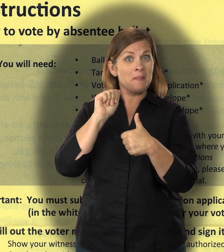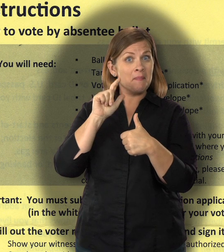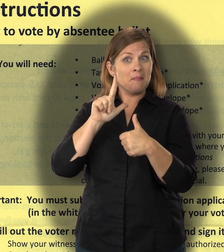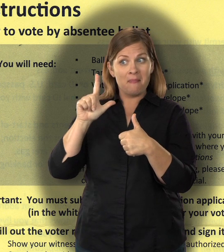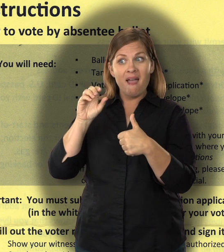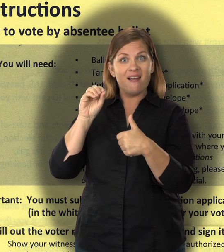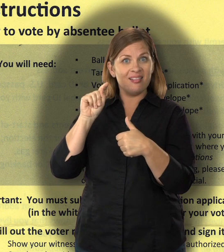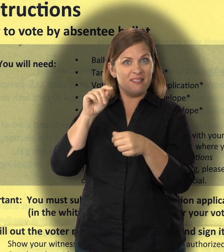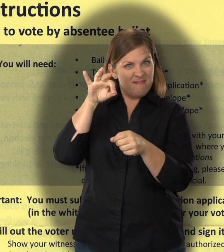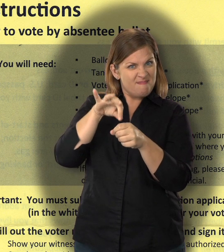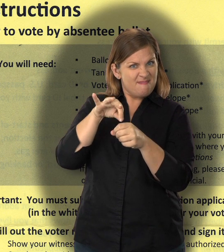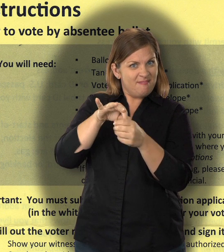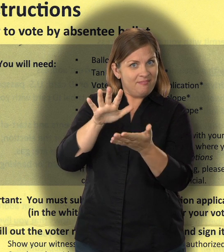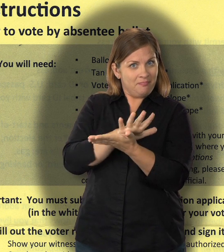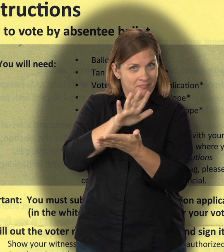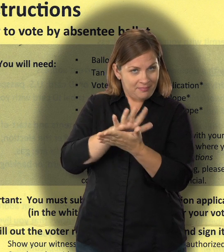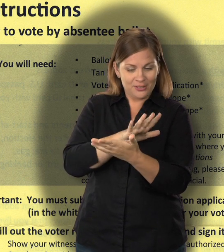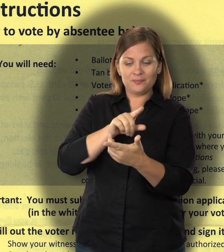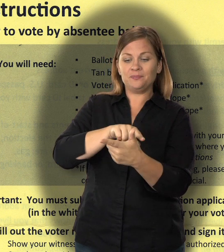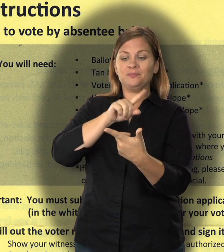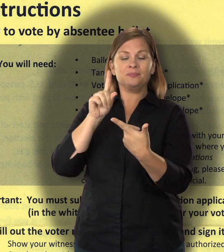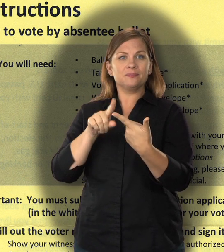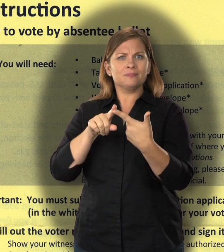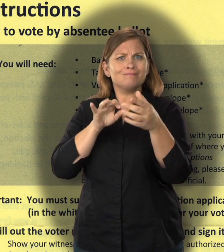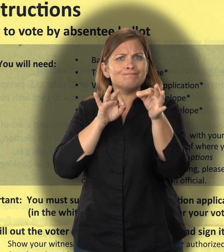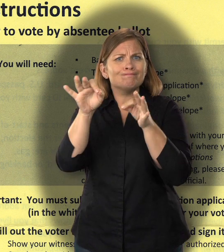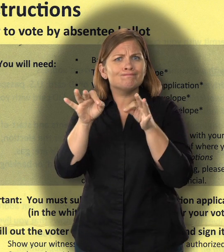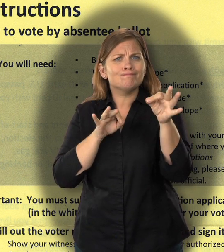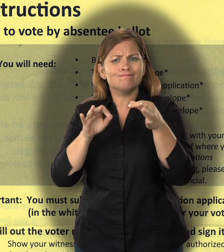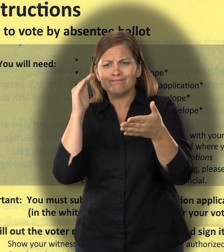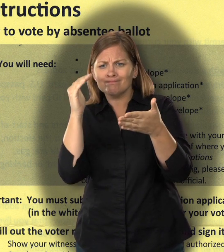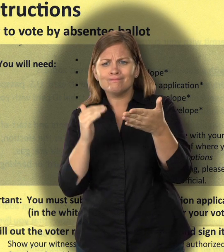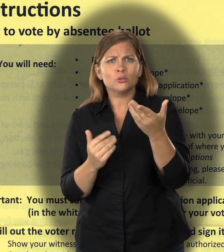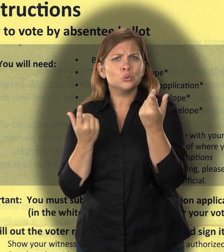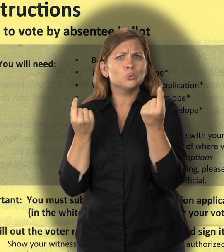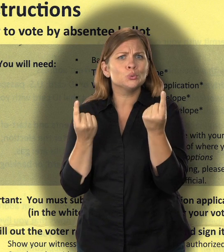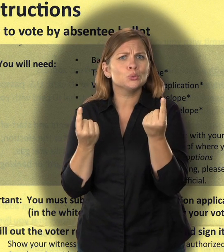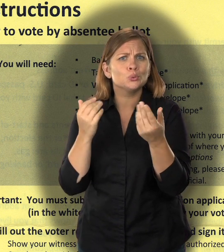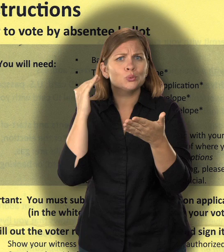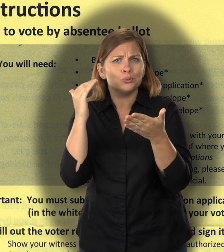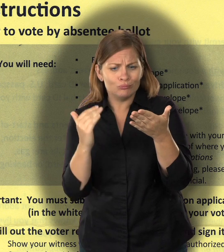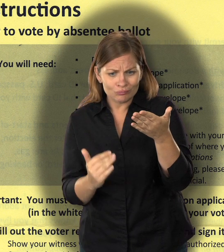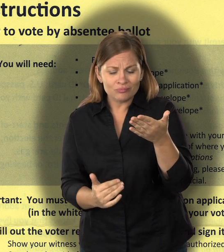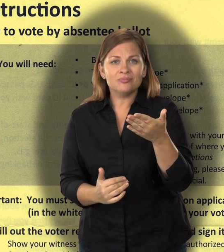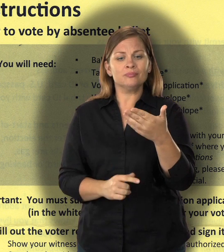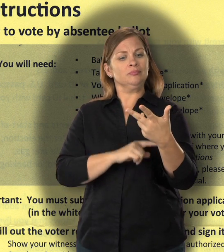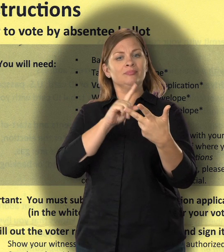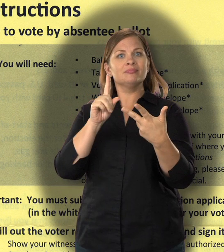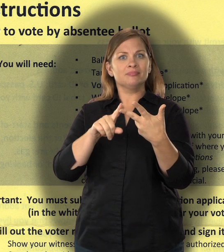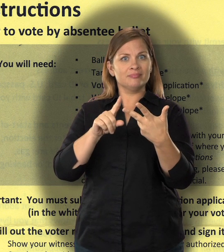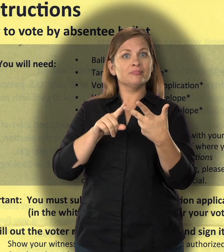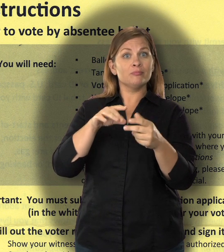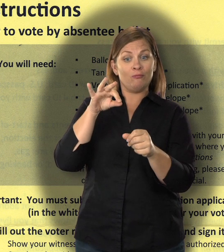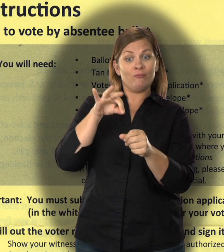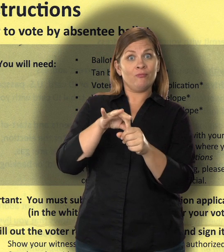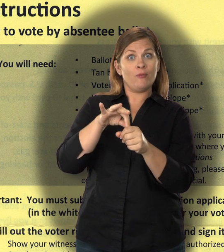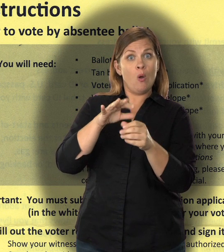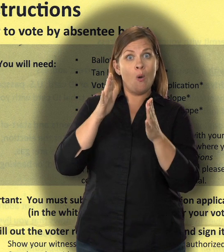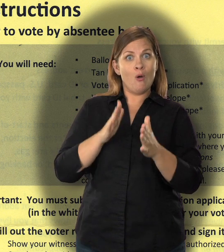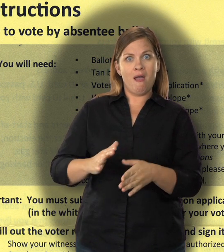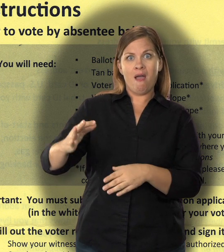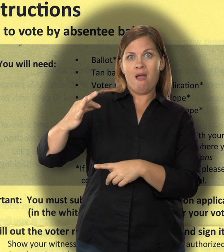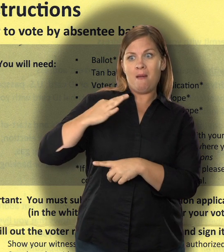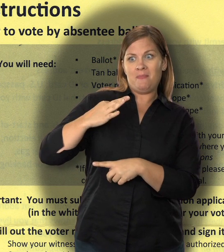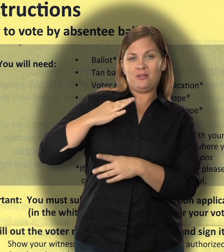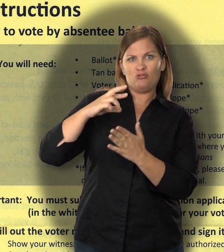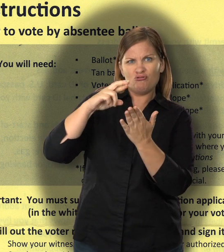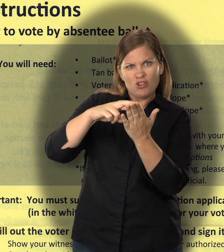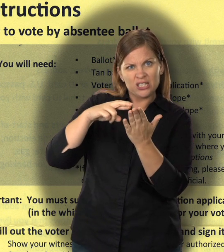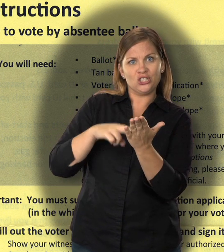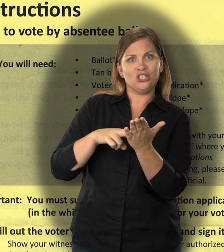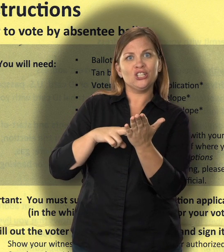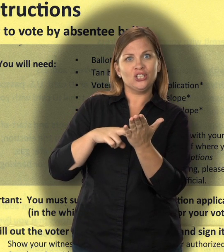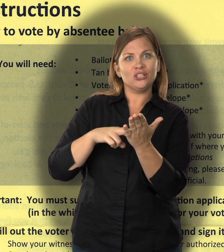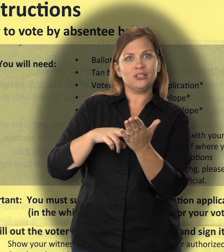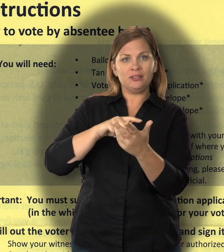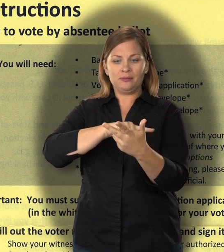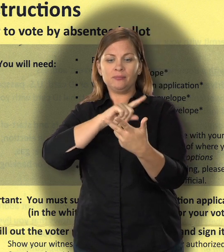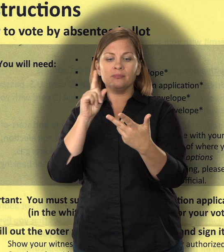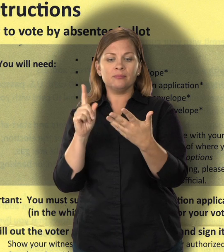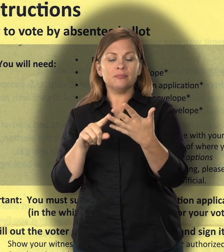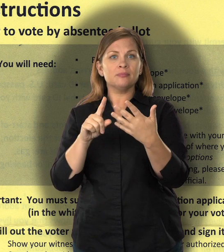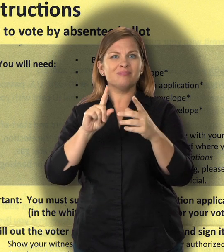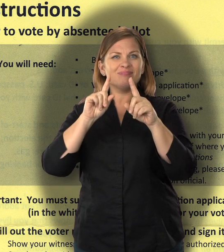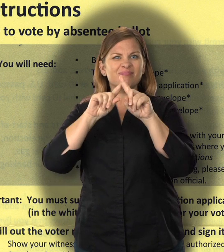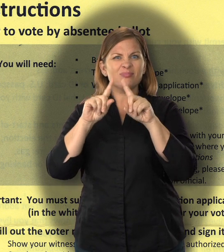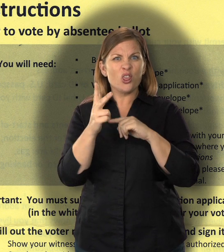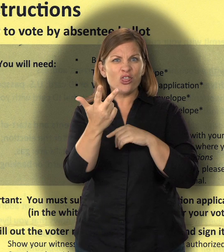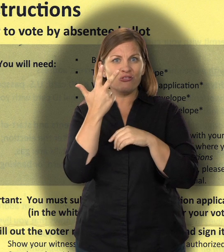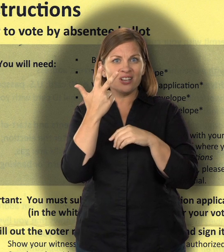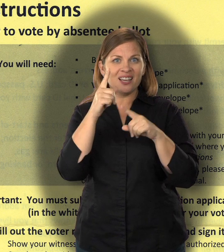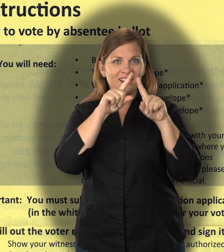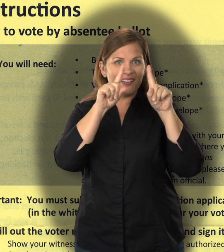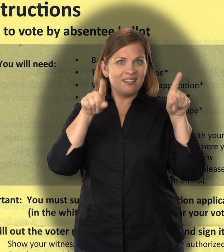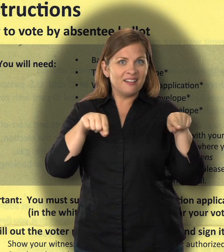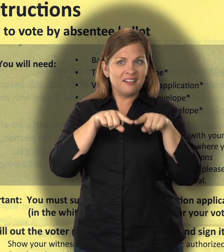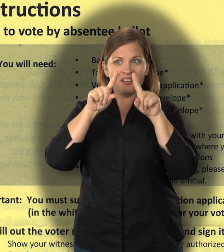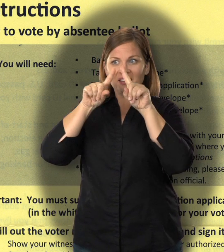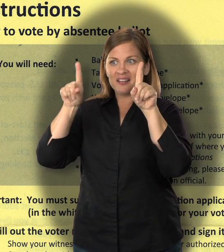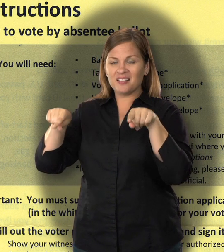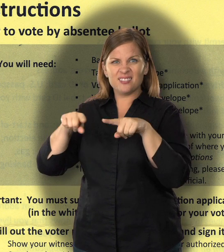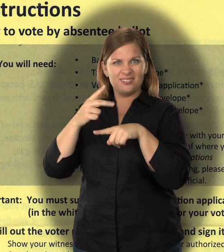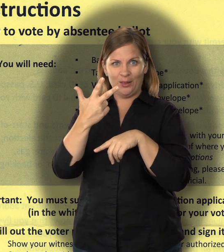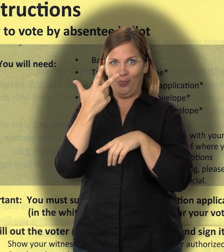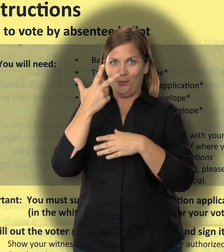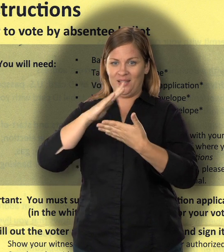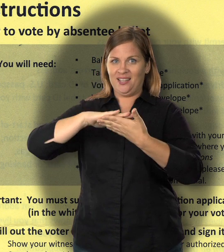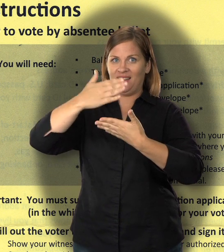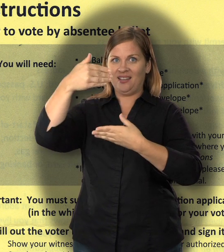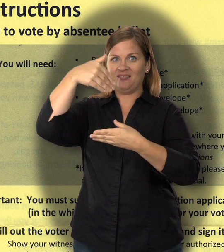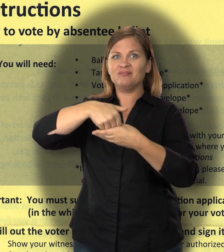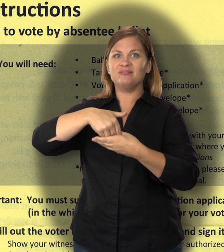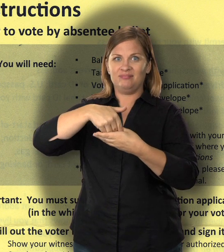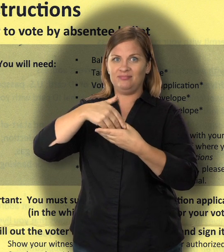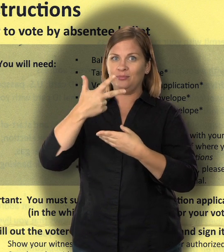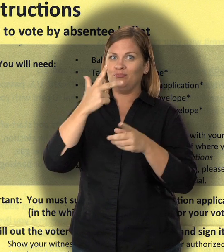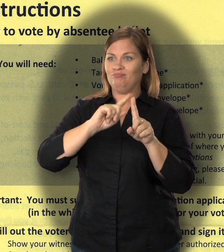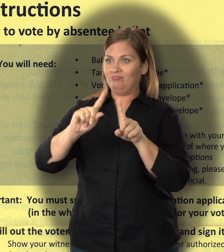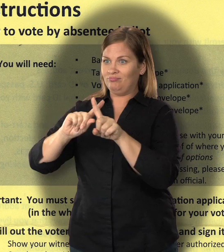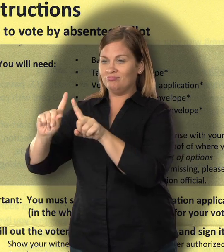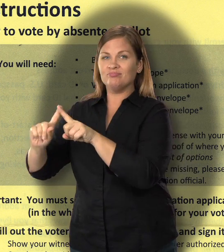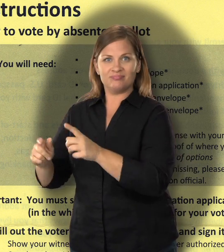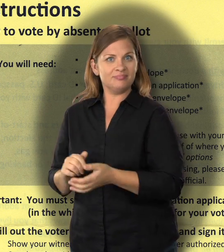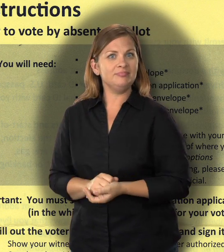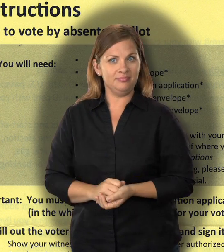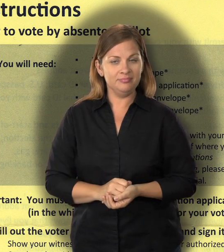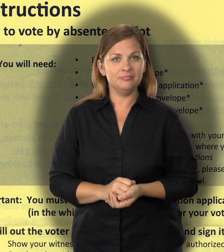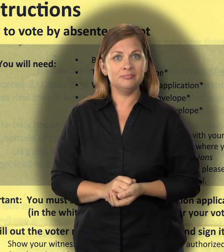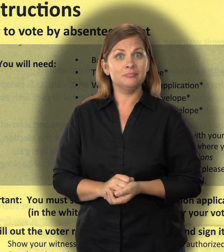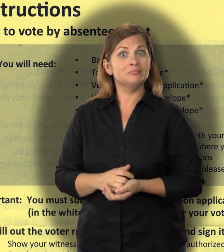a voter registration application and 3 envelopes.